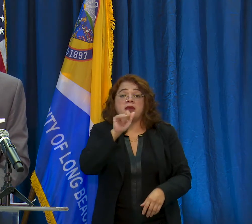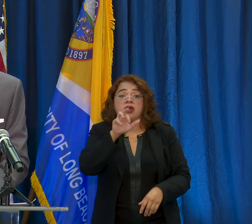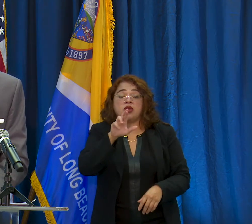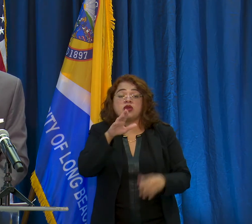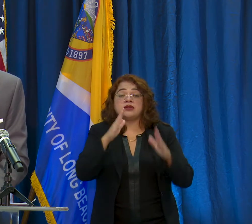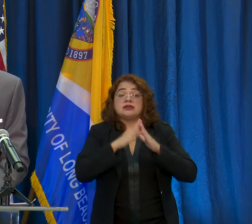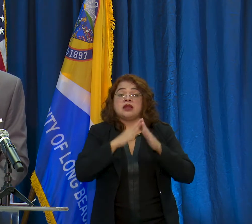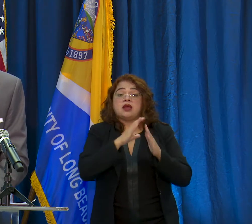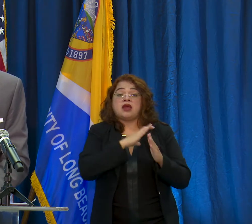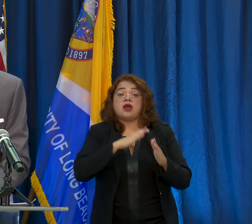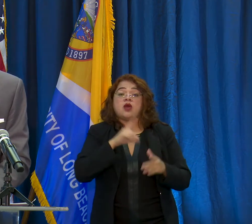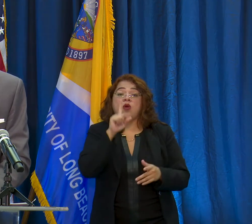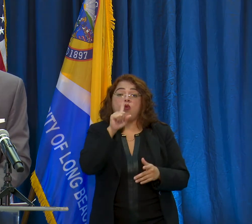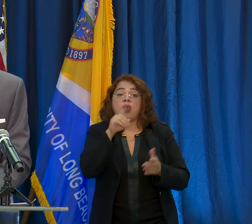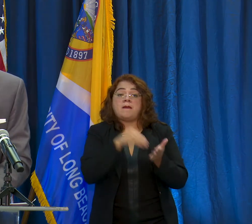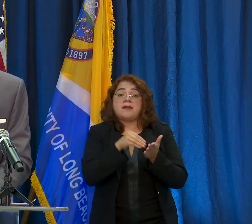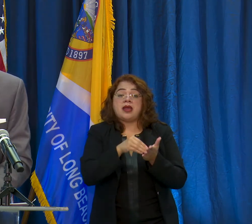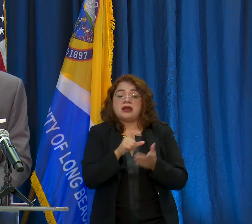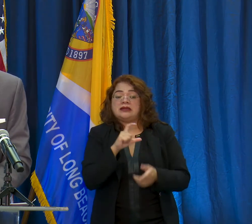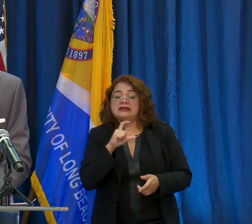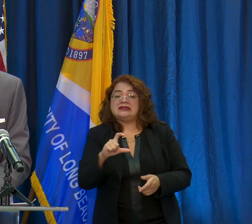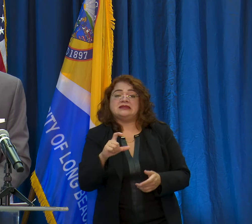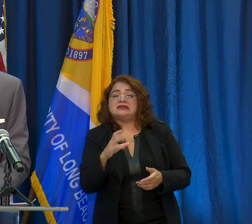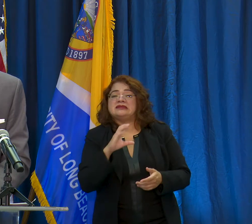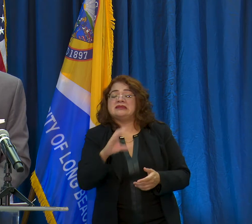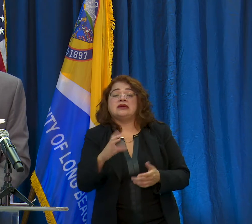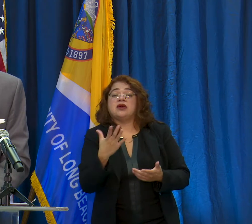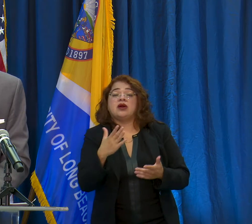aside $1 million in brand new grant funding for